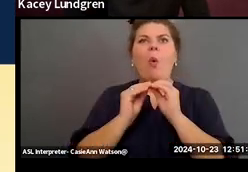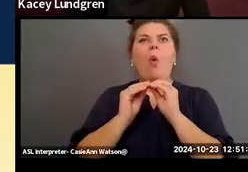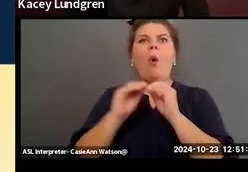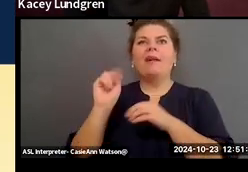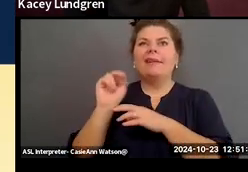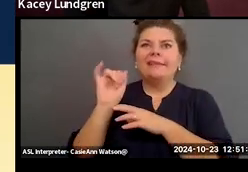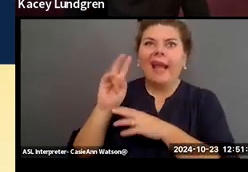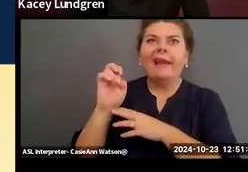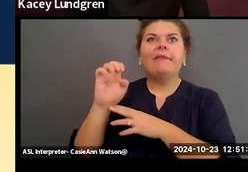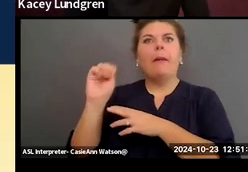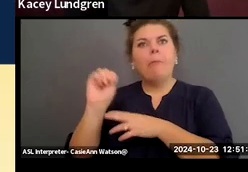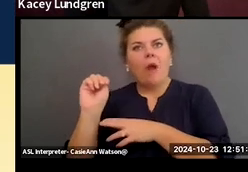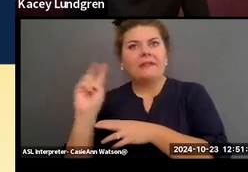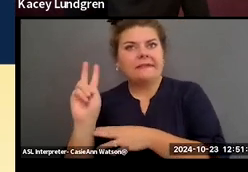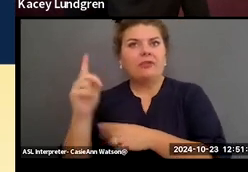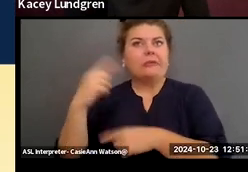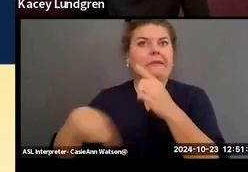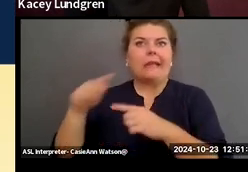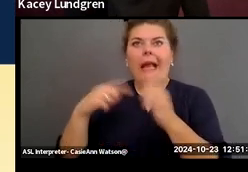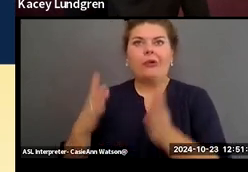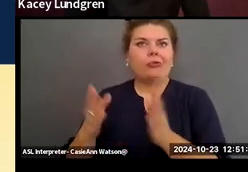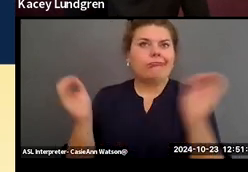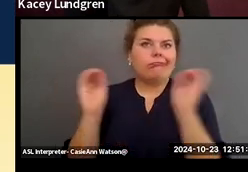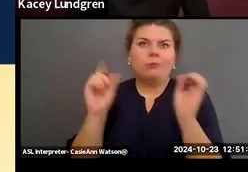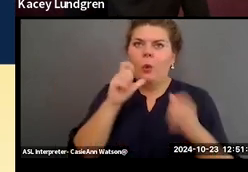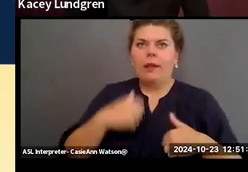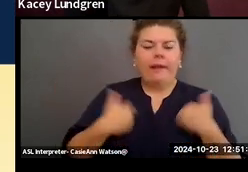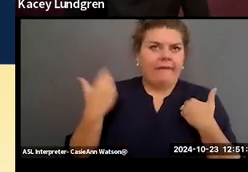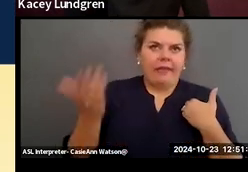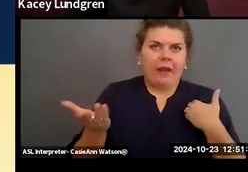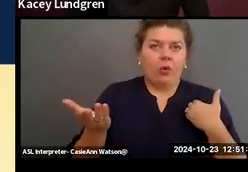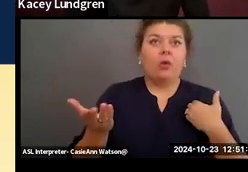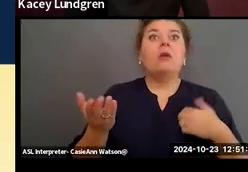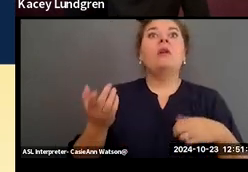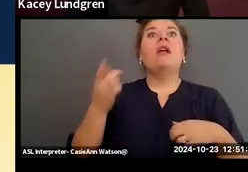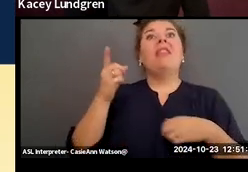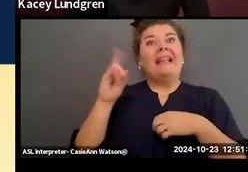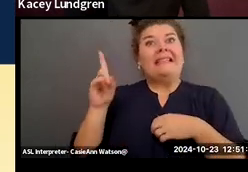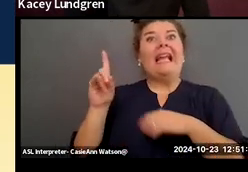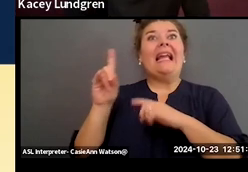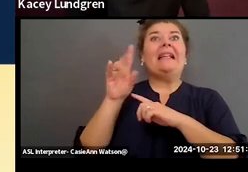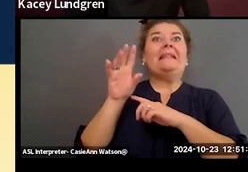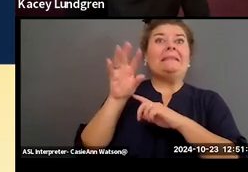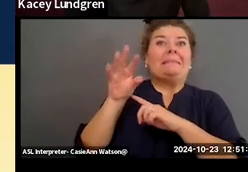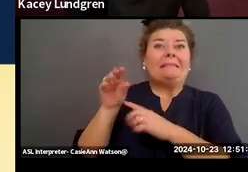Martha's Vineyard Sign Language users that live there. They did manage to document quite a bit of the language,